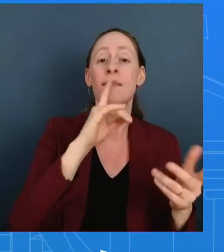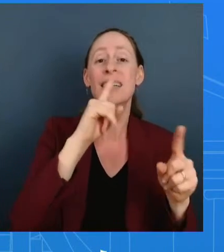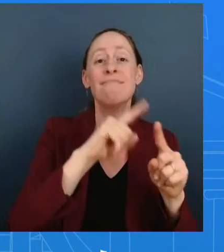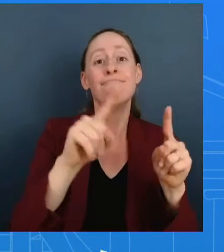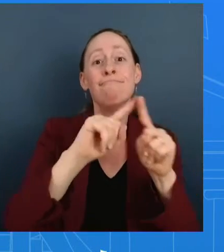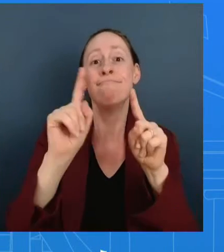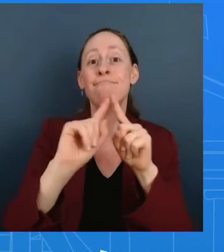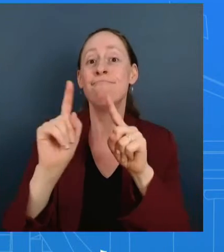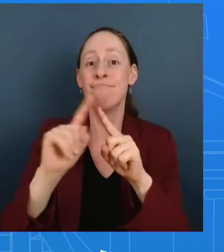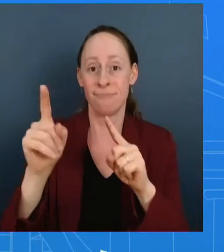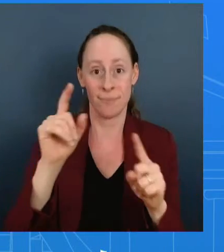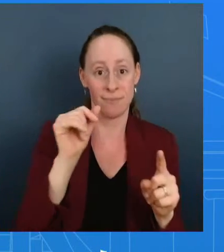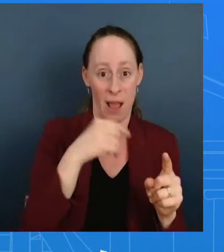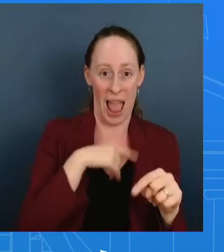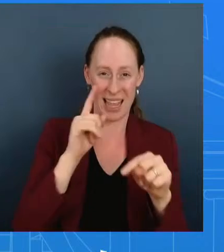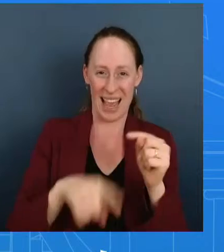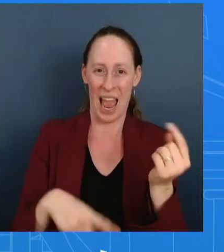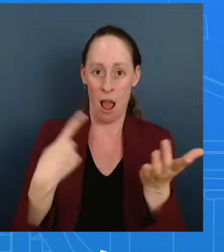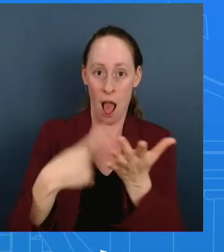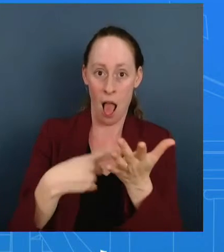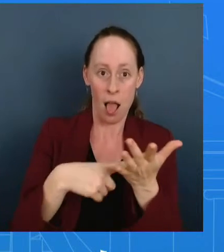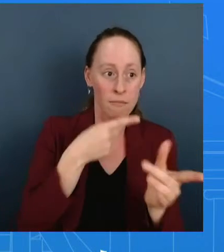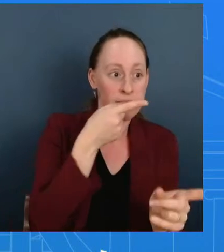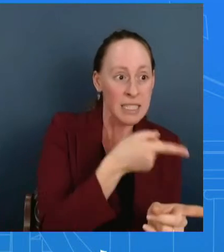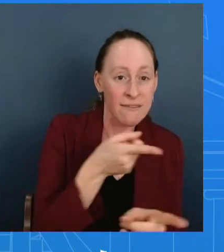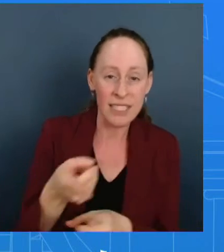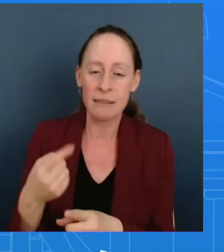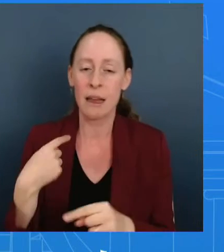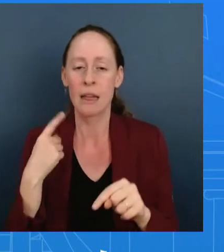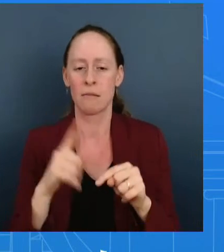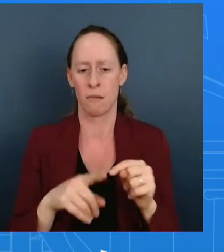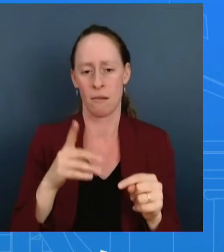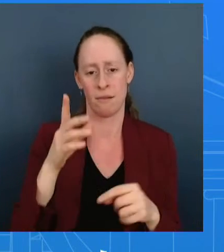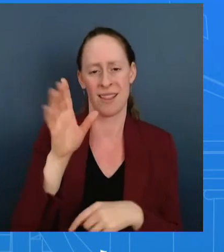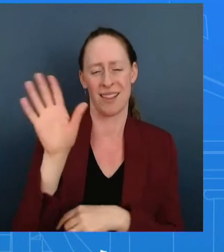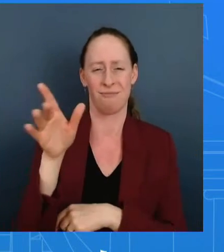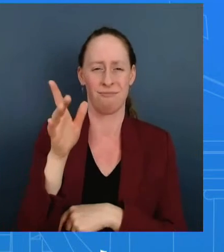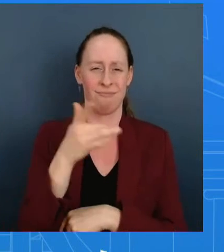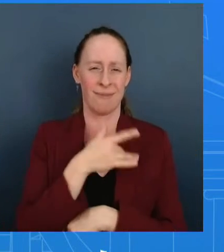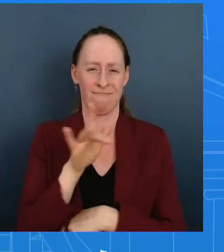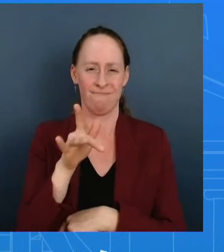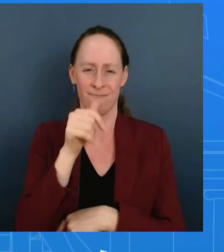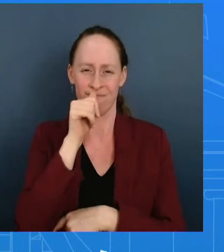to protect their privacy. We respect in protecting people's privacy. So, do not want to share --